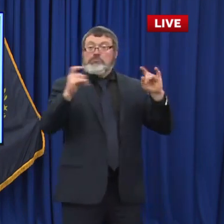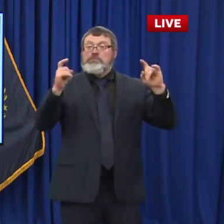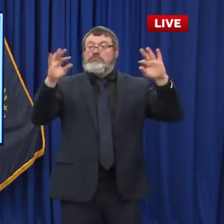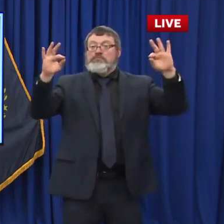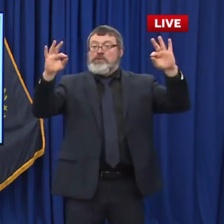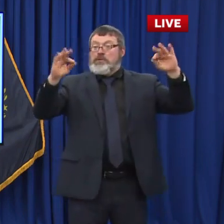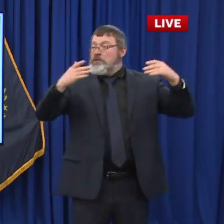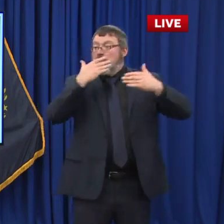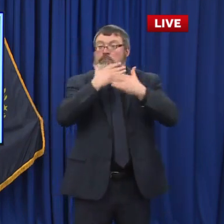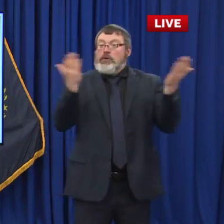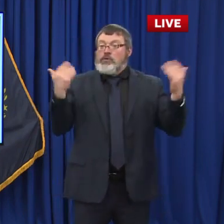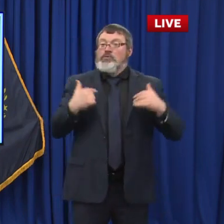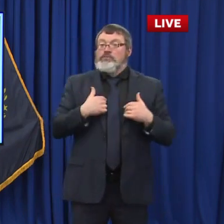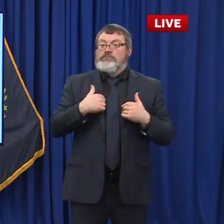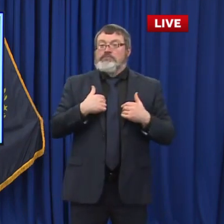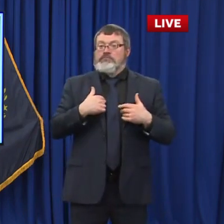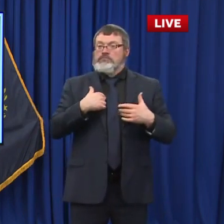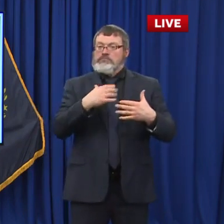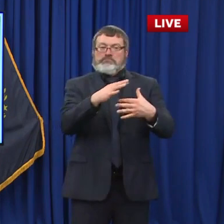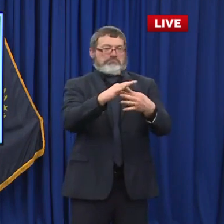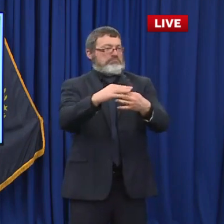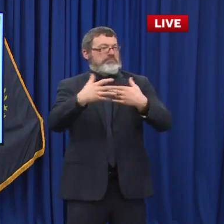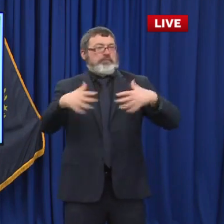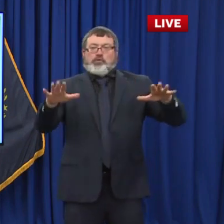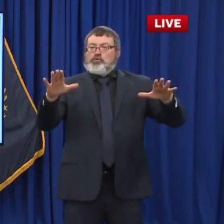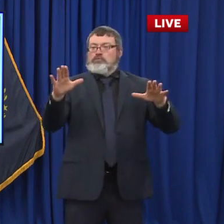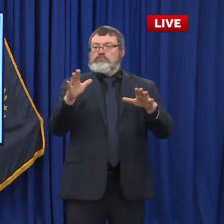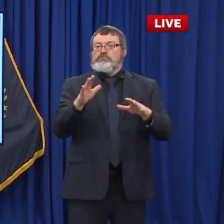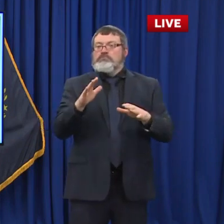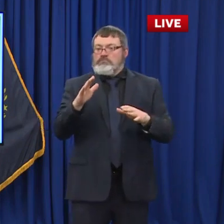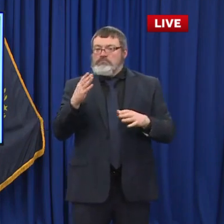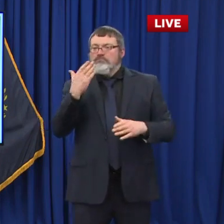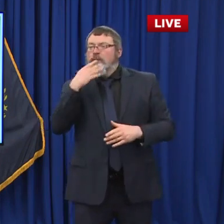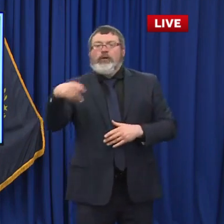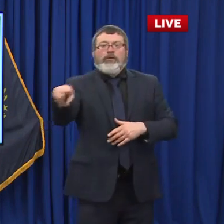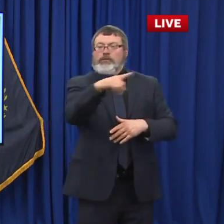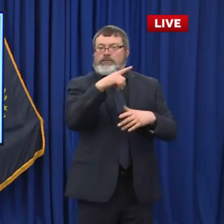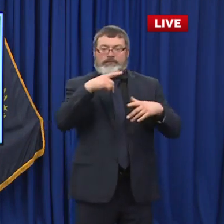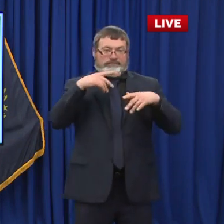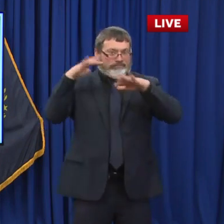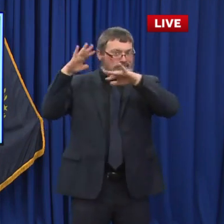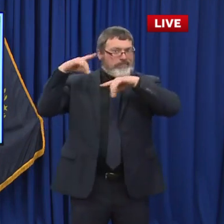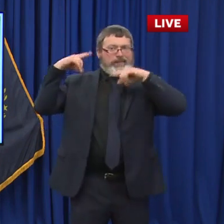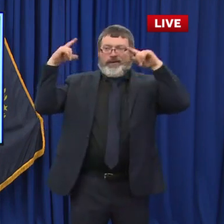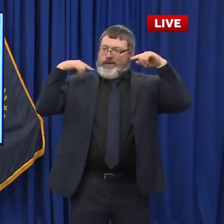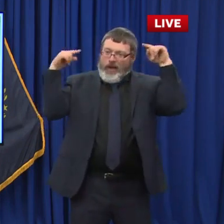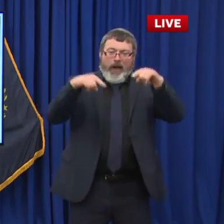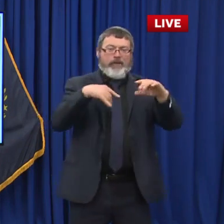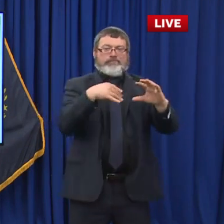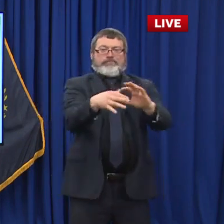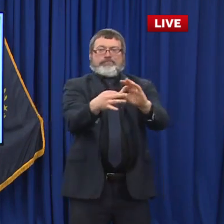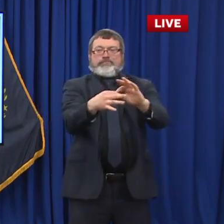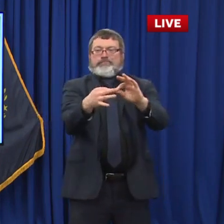GREAT. ALL RIGHT. WELL, THANK YOU GUYS VERY MUCH AND AGAIN THAT KIND OF CONCLUDES FOR TODAY. WE HOPE EVERYONE HAS BEEN ABLE TO RIDE THE STORM OUT.